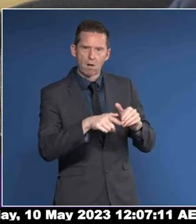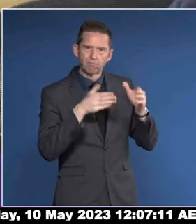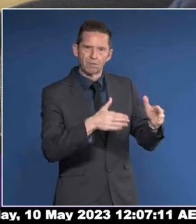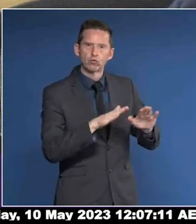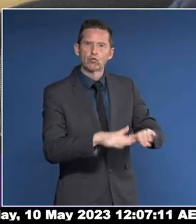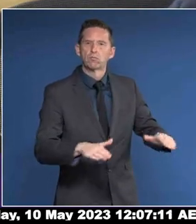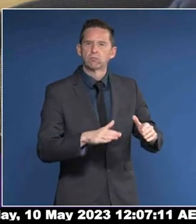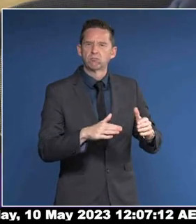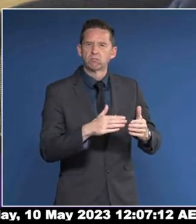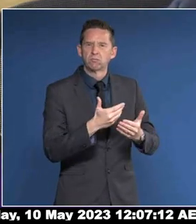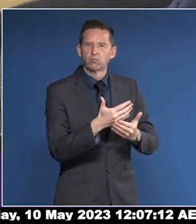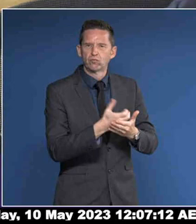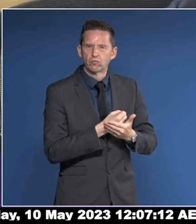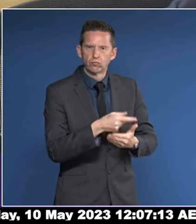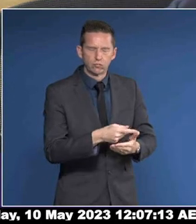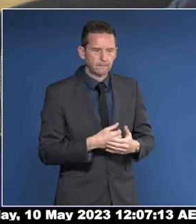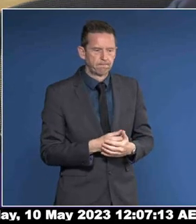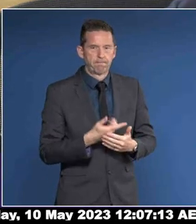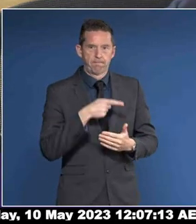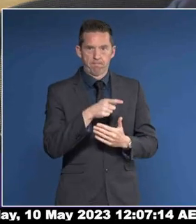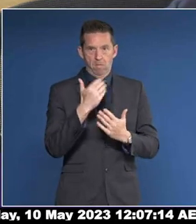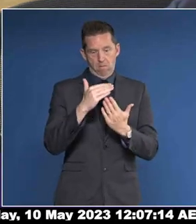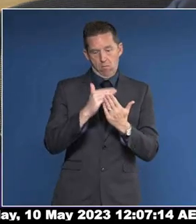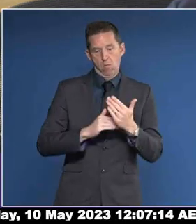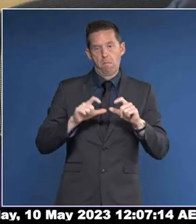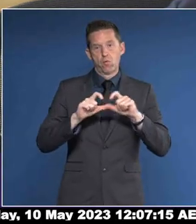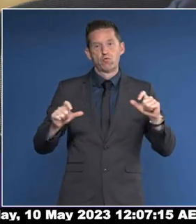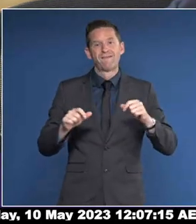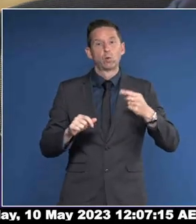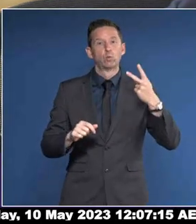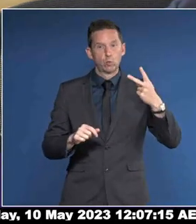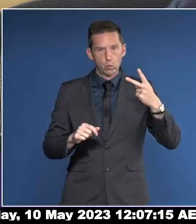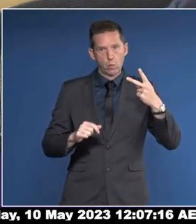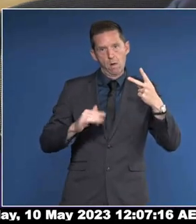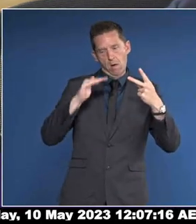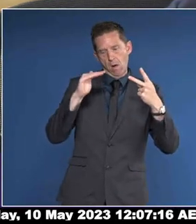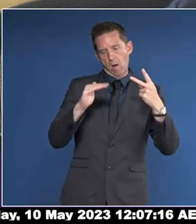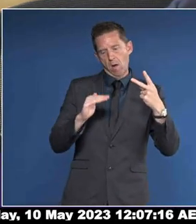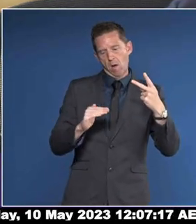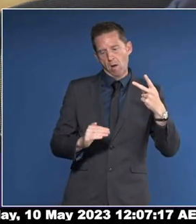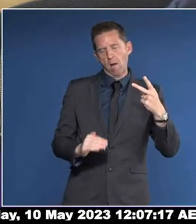and they're the matters set out in your statement from paragraph 2 through to paragraph 4.